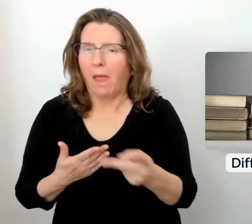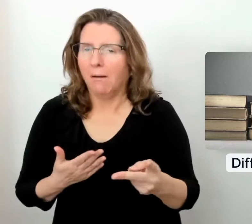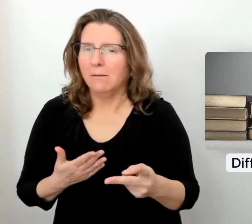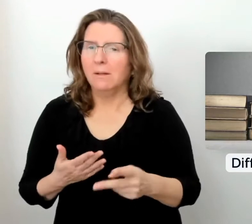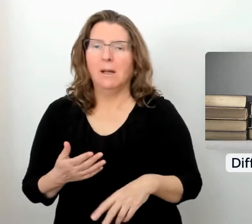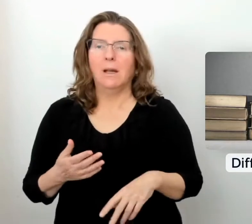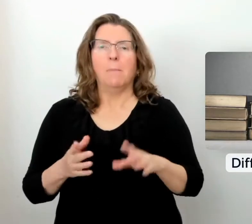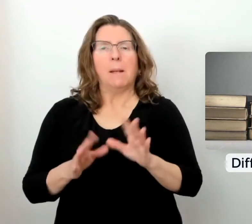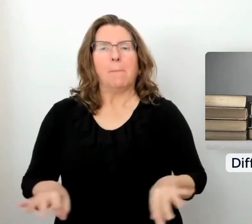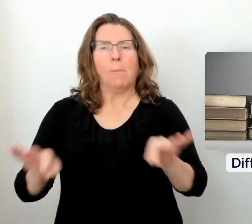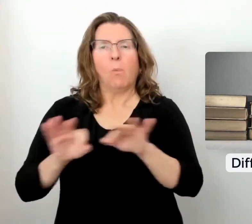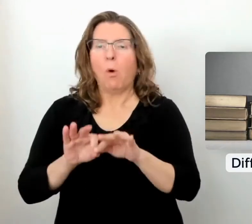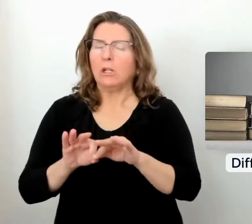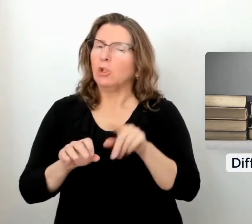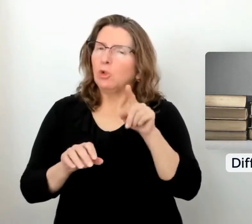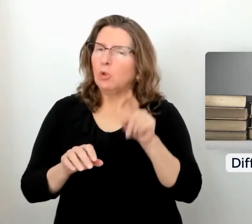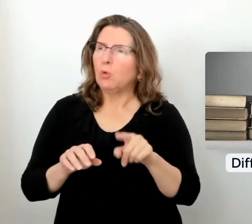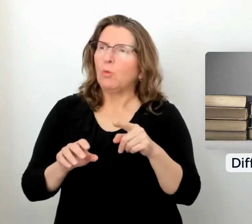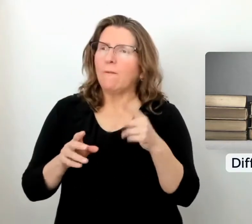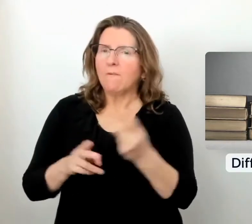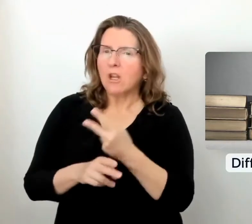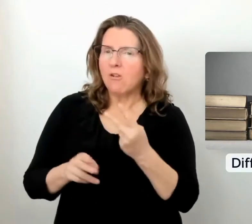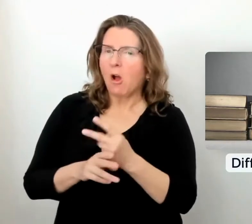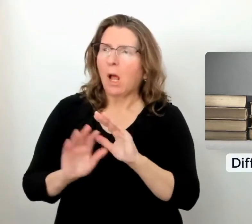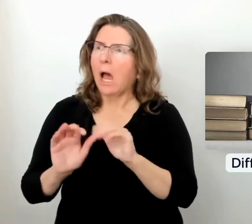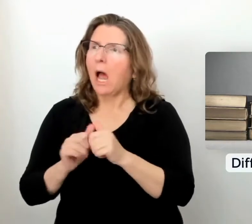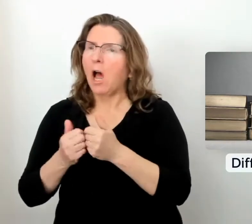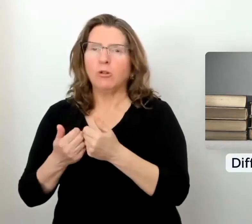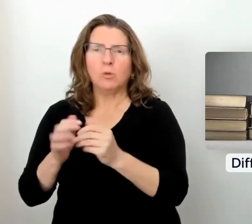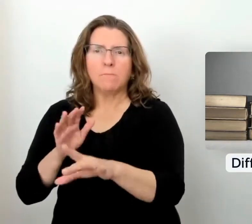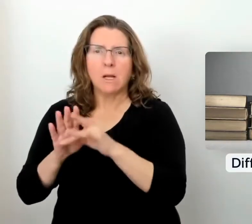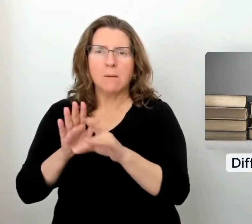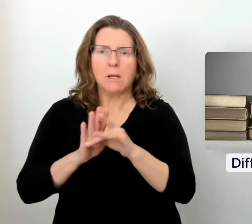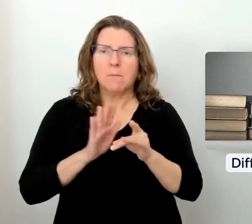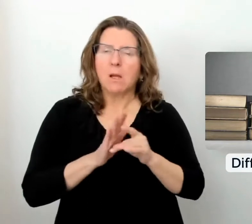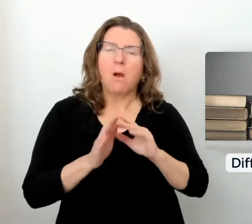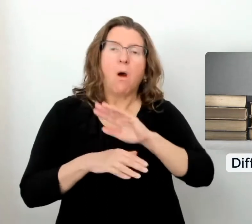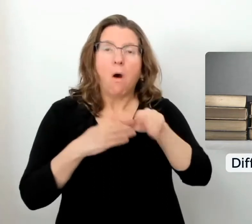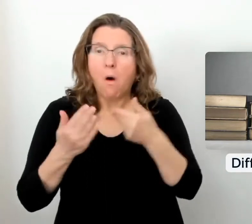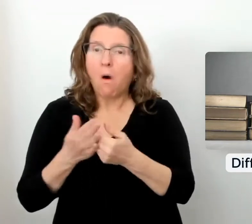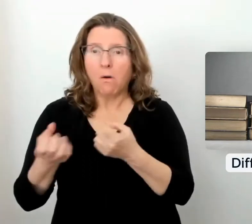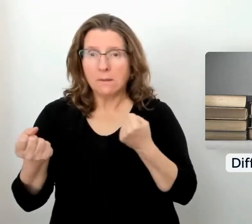We do fail. But still, we do take the time to figure out the students' learning needs.